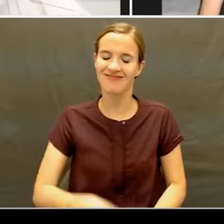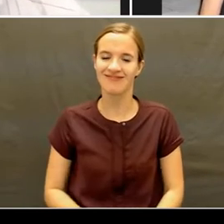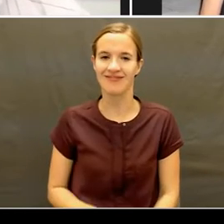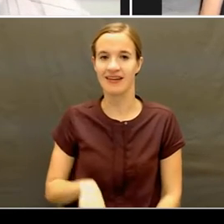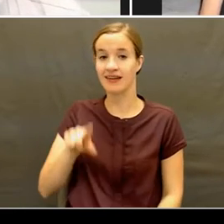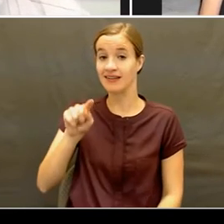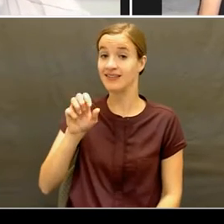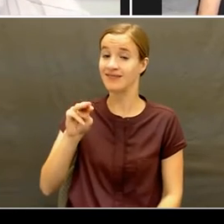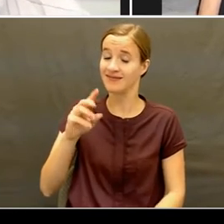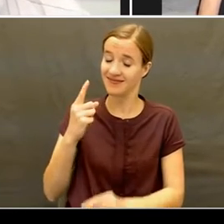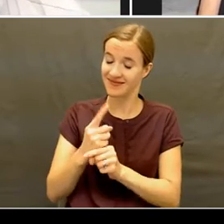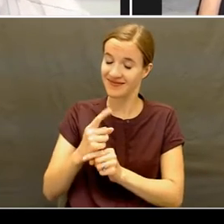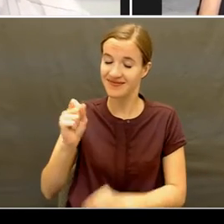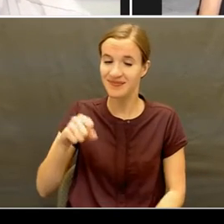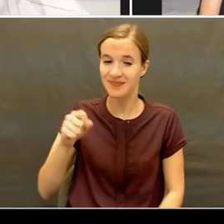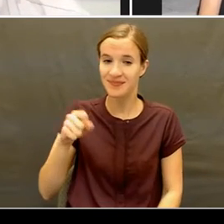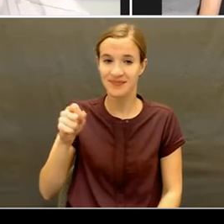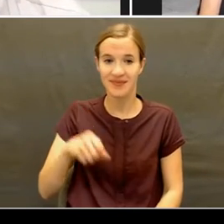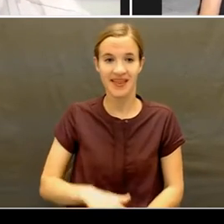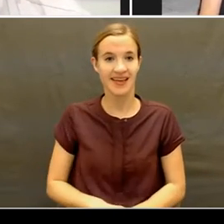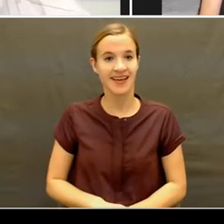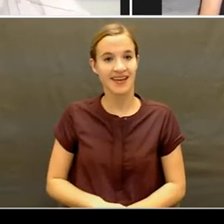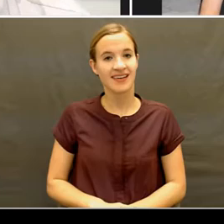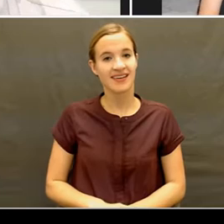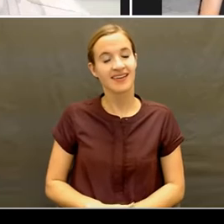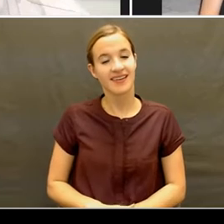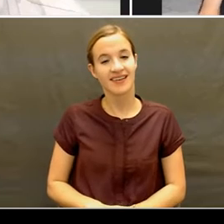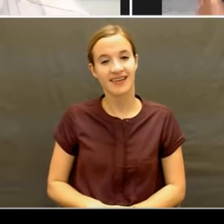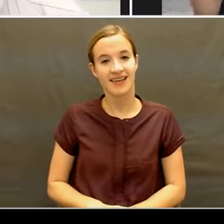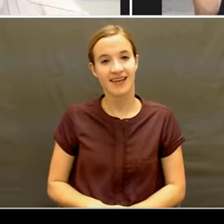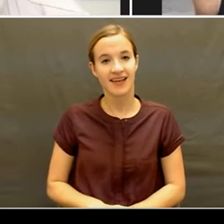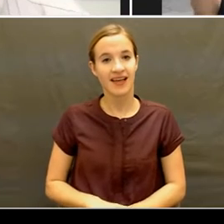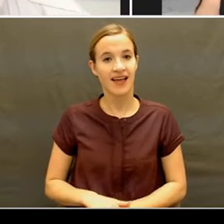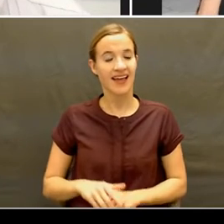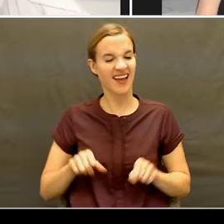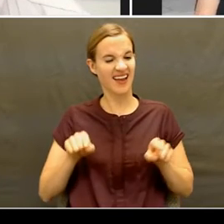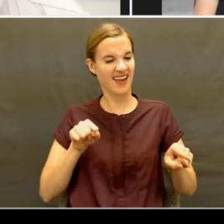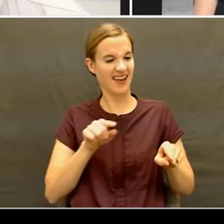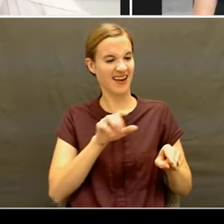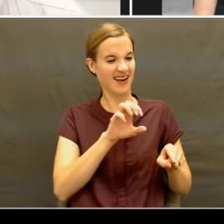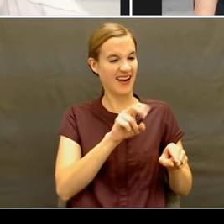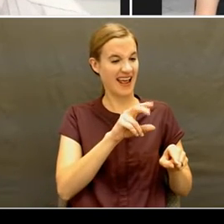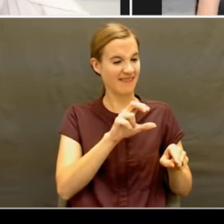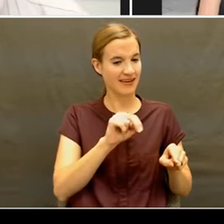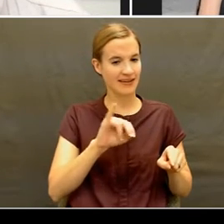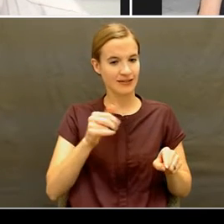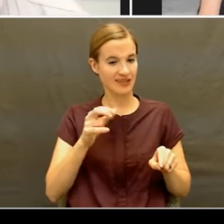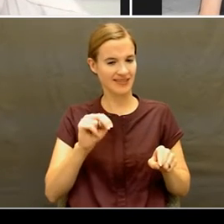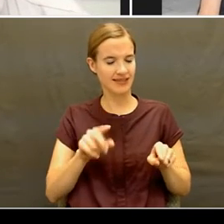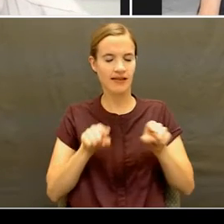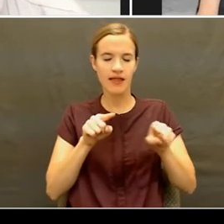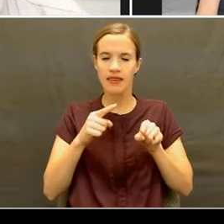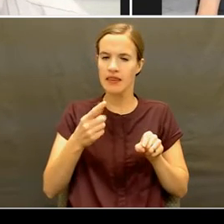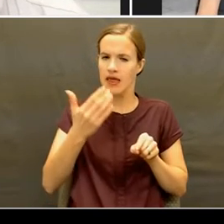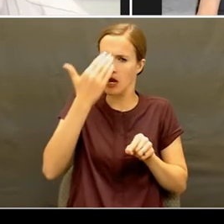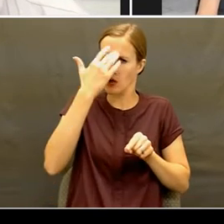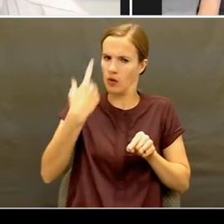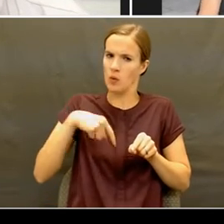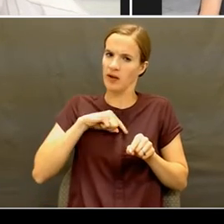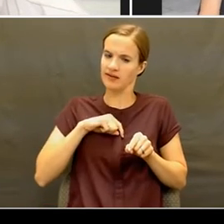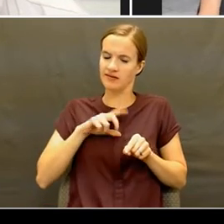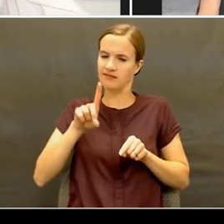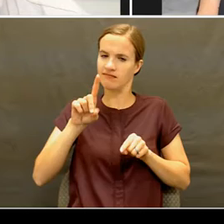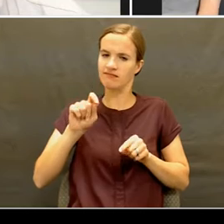play us they could play the movement, you know, out. They knew, Evan, Evan. You know, I remember